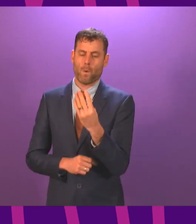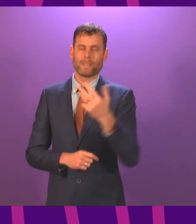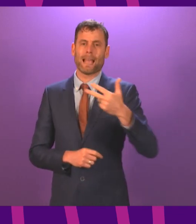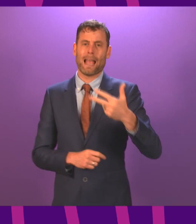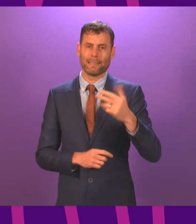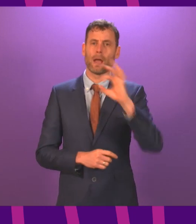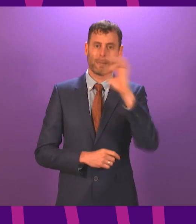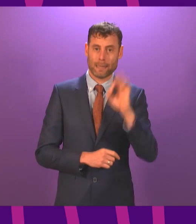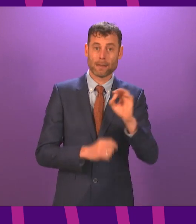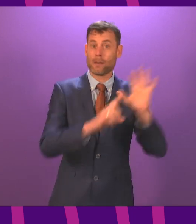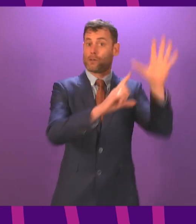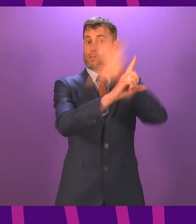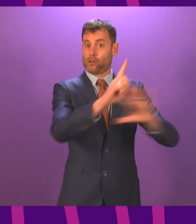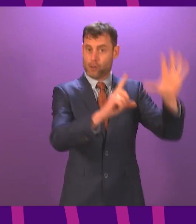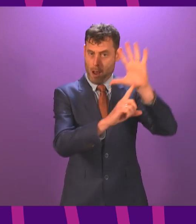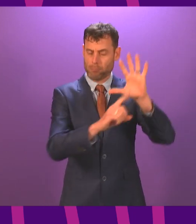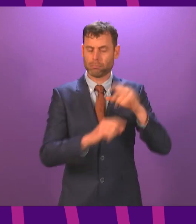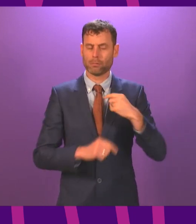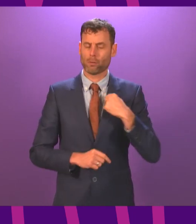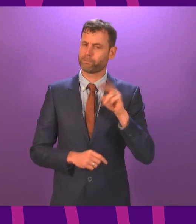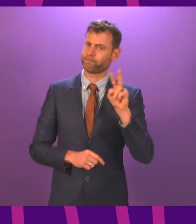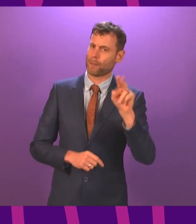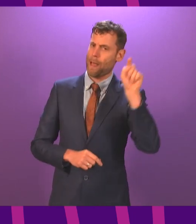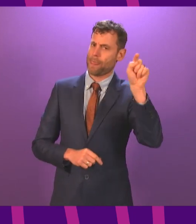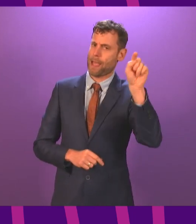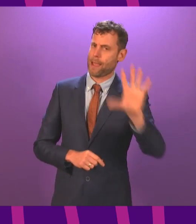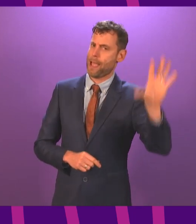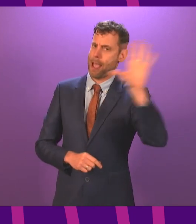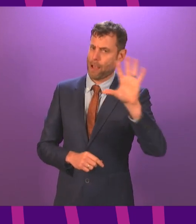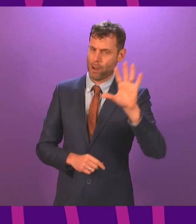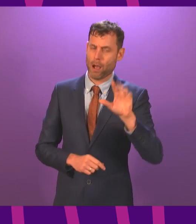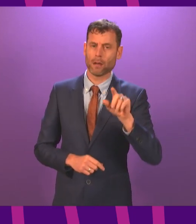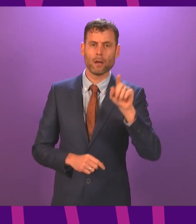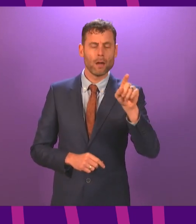That means that case numbers in those areas—although it is important to stress that in both areas